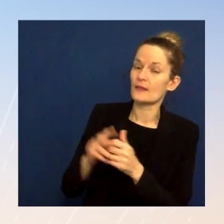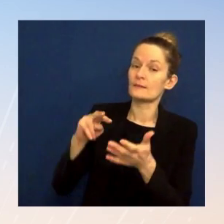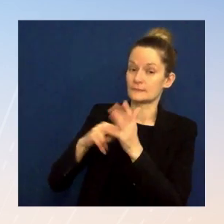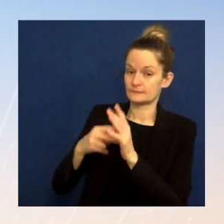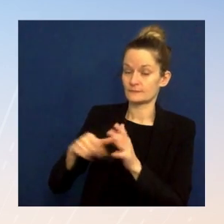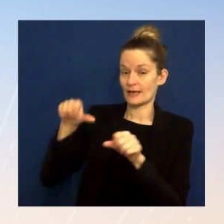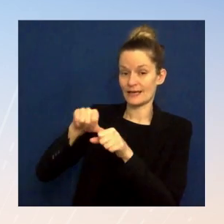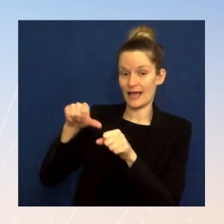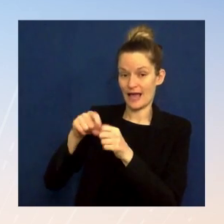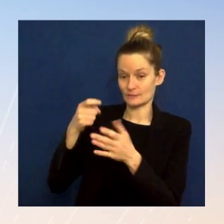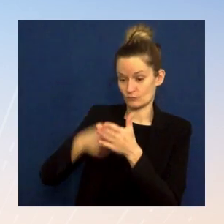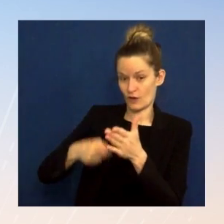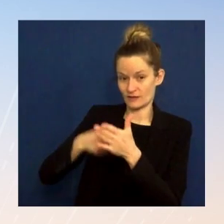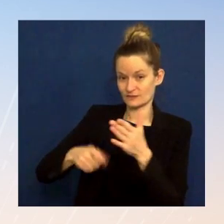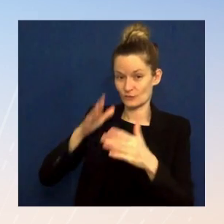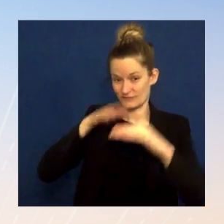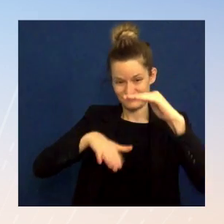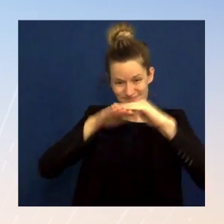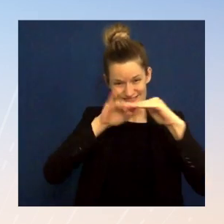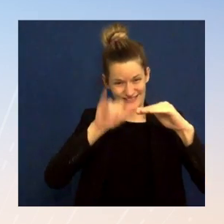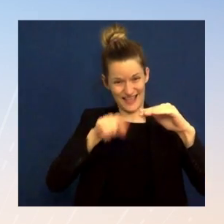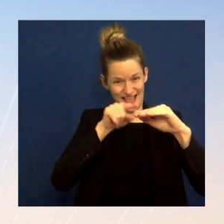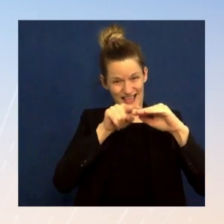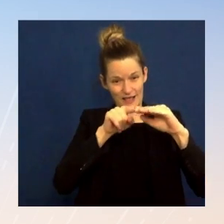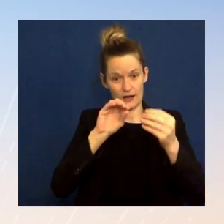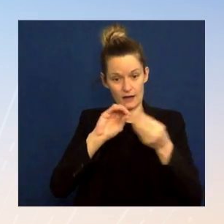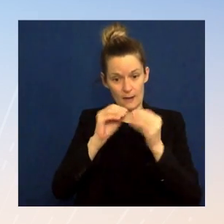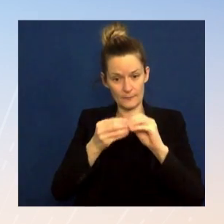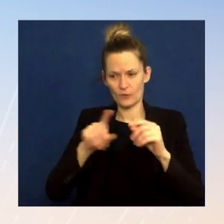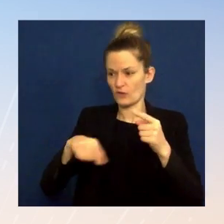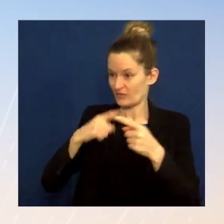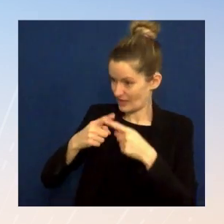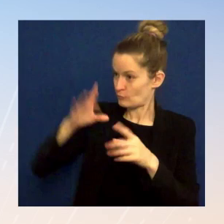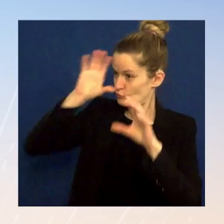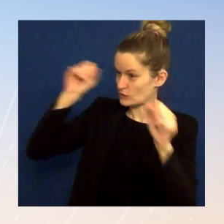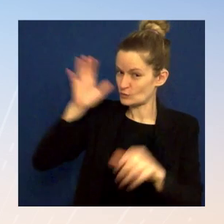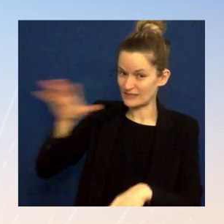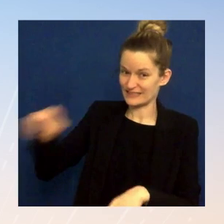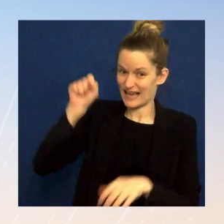Ms. Psaki: Well, the President reserves a range of options. And he is certainly quite mindful of the impact